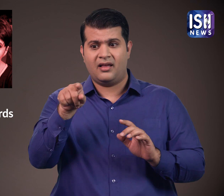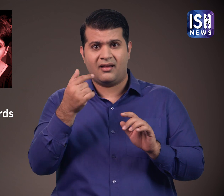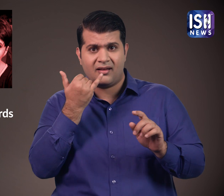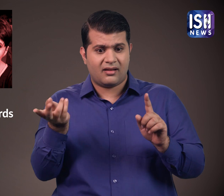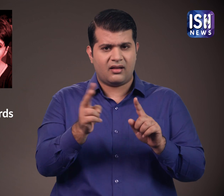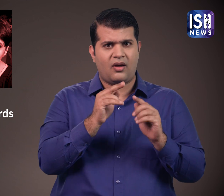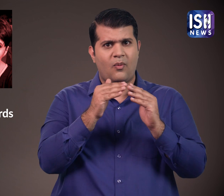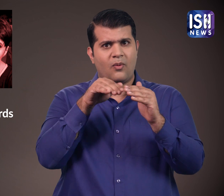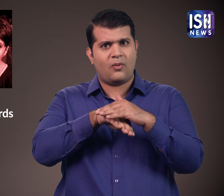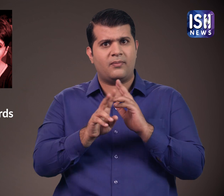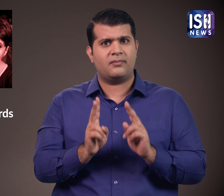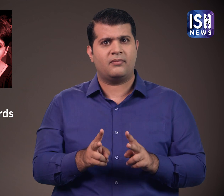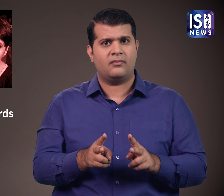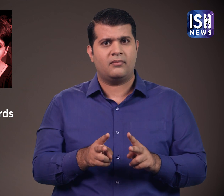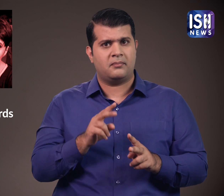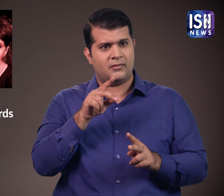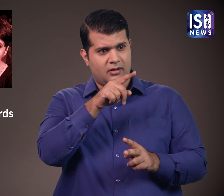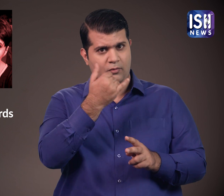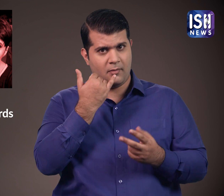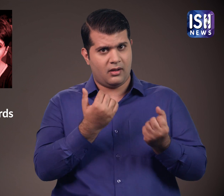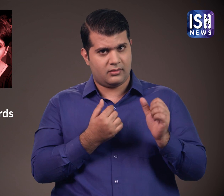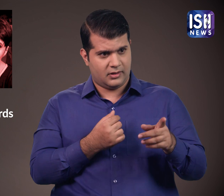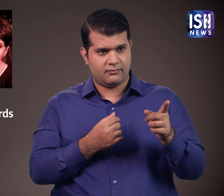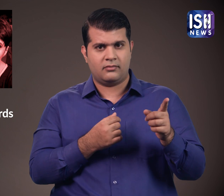The money was transfered at the same house. So did he have the phone on his?